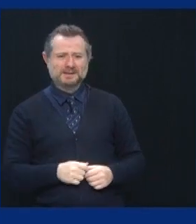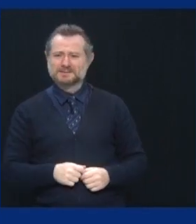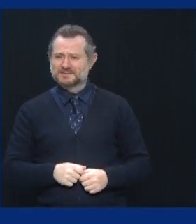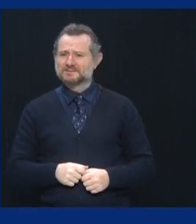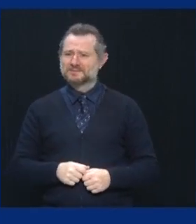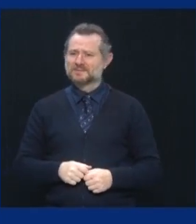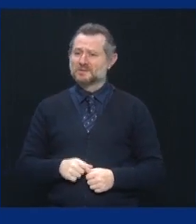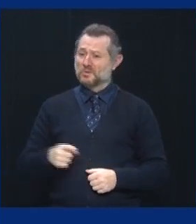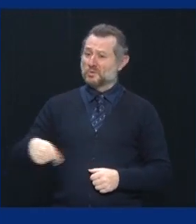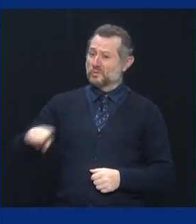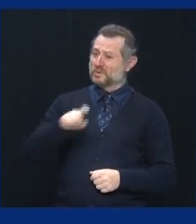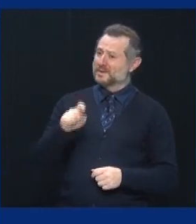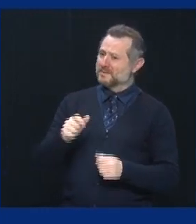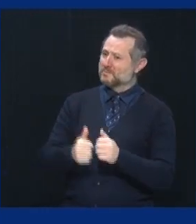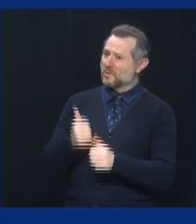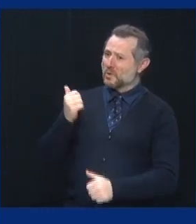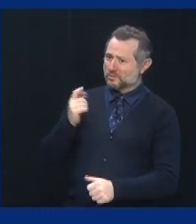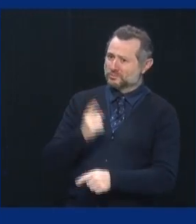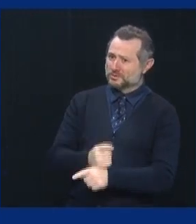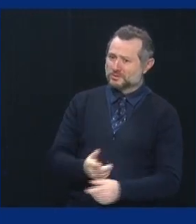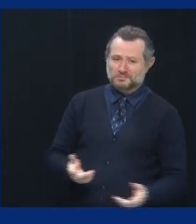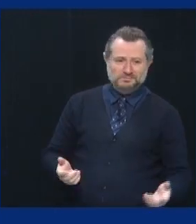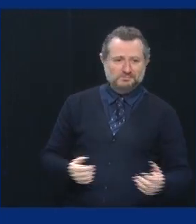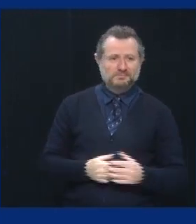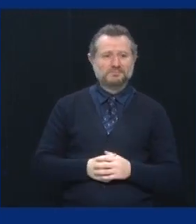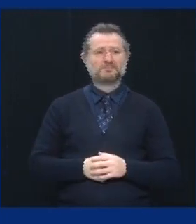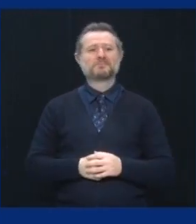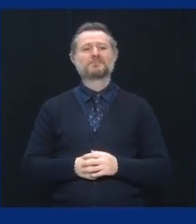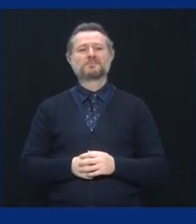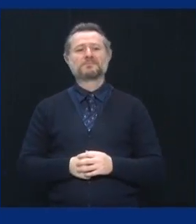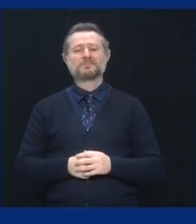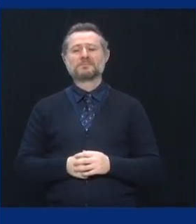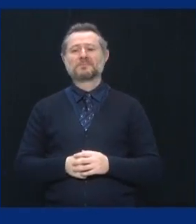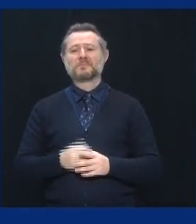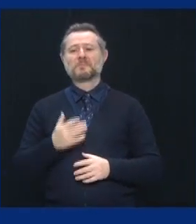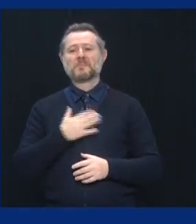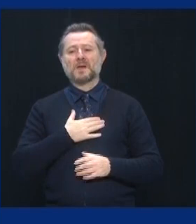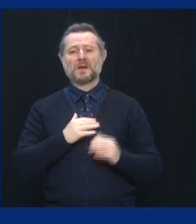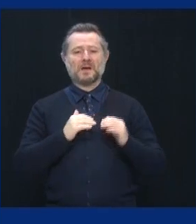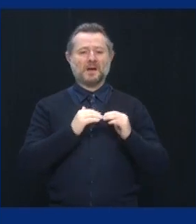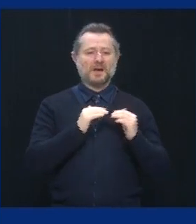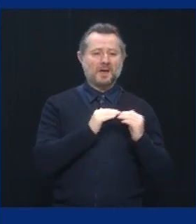TO COME BACK WHEN WE'RE NEEDED TO VACCINATE THE PEOPLE WHO NEED